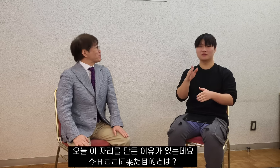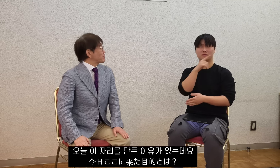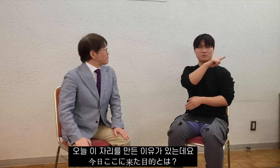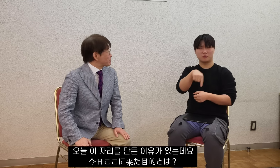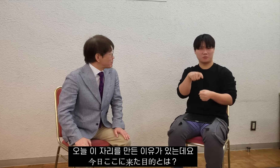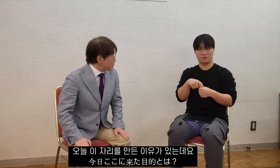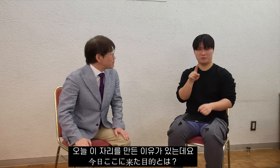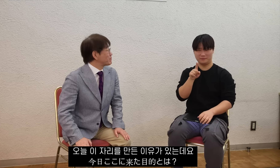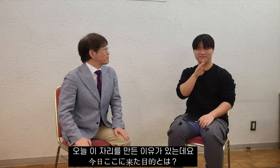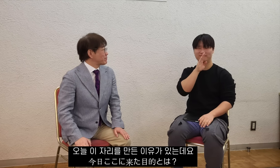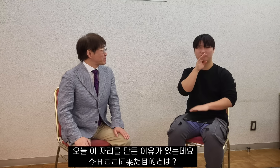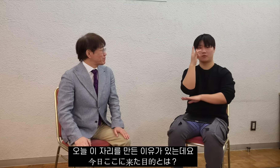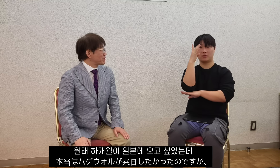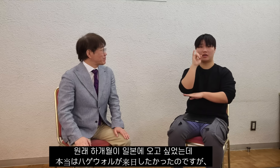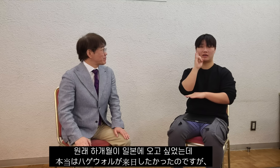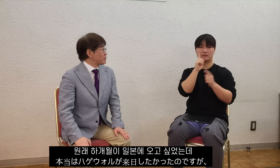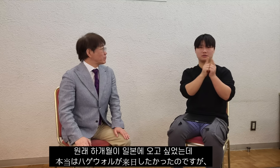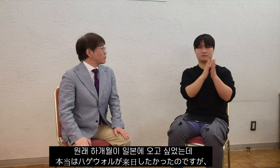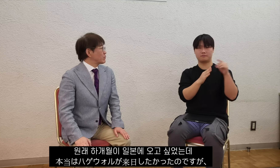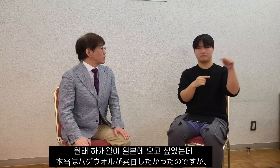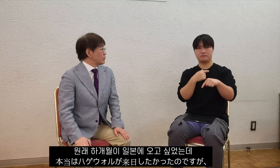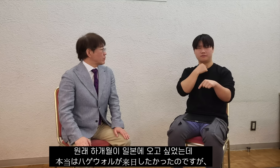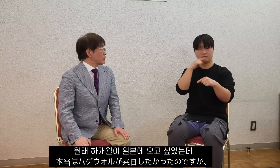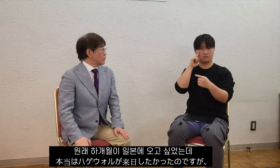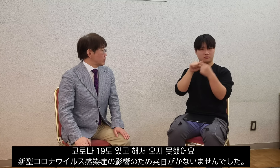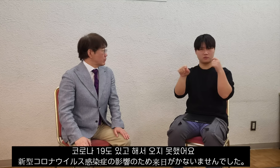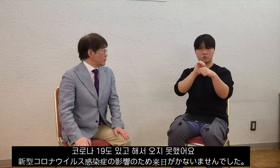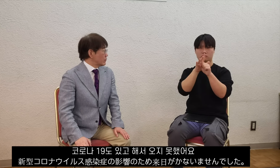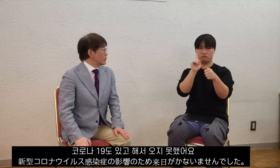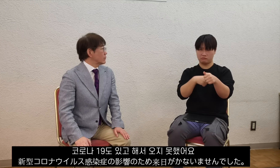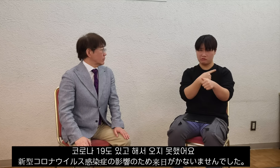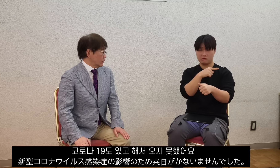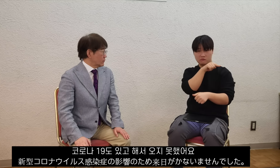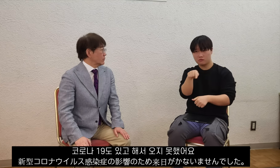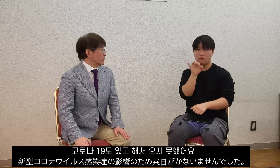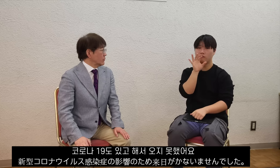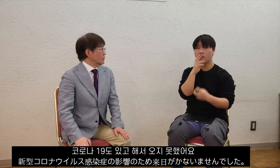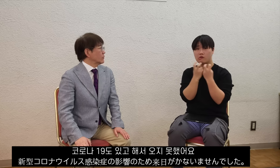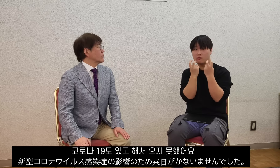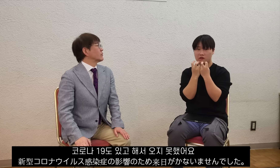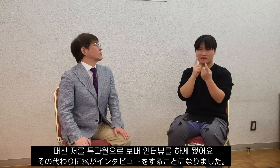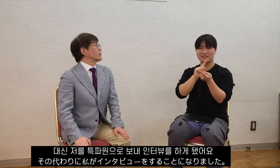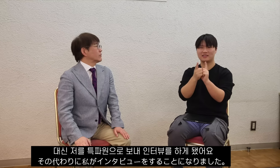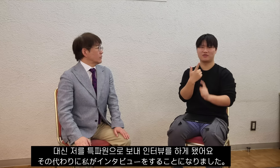There is a reason I made this place today. Originally, hamonthly wanted to come to Japan, but couldn't come because of Corona 19.